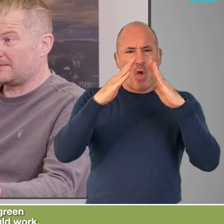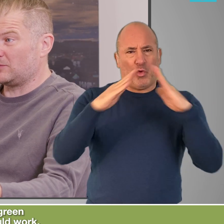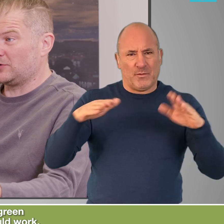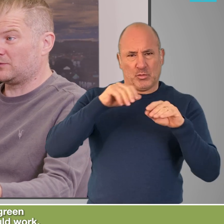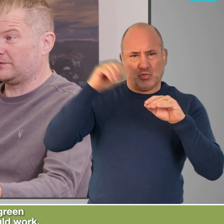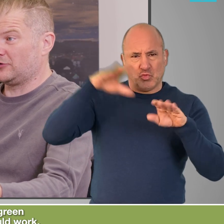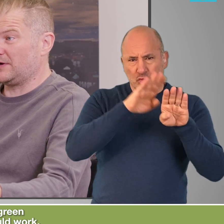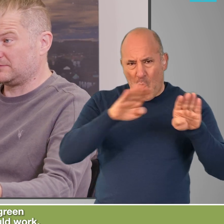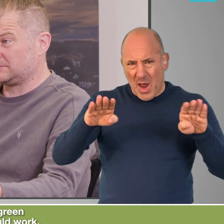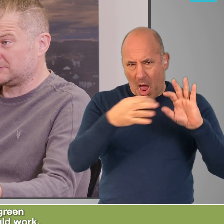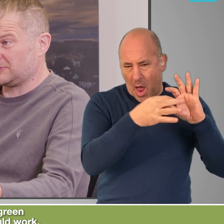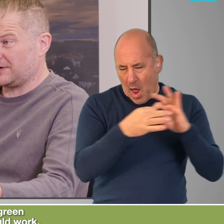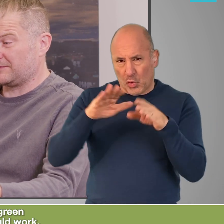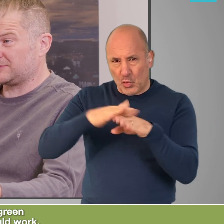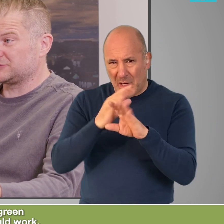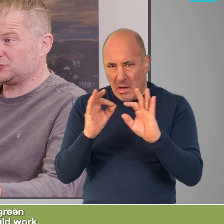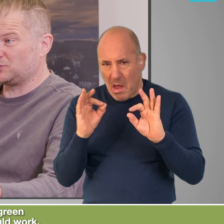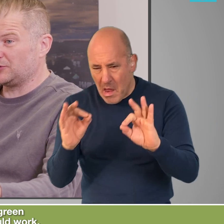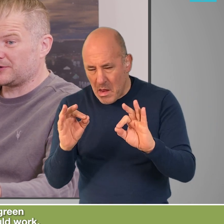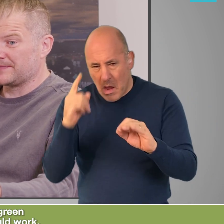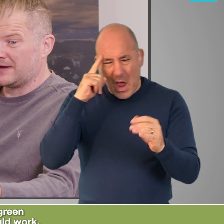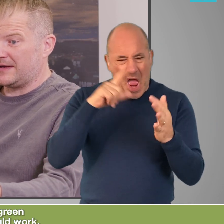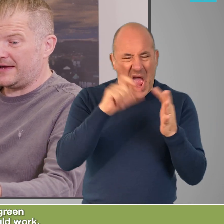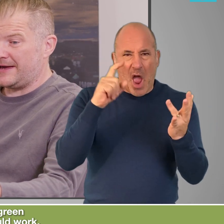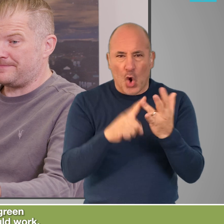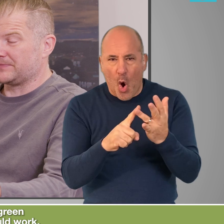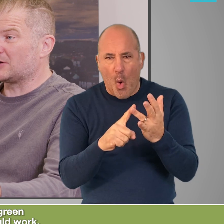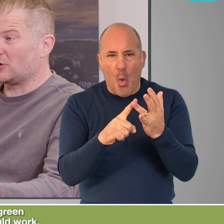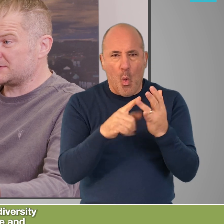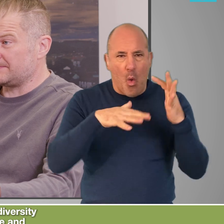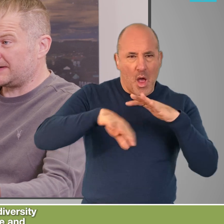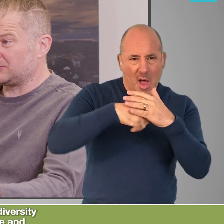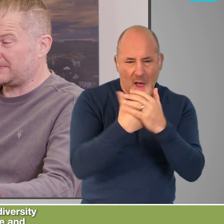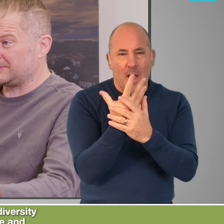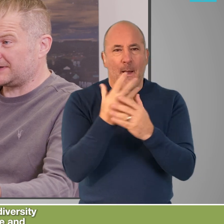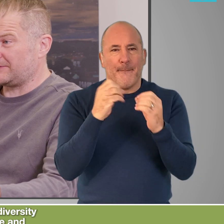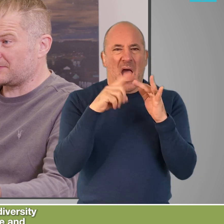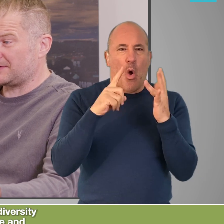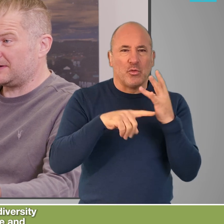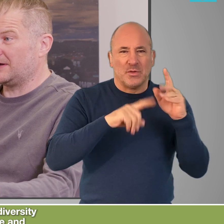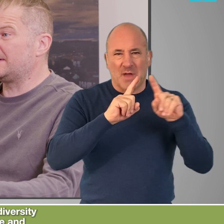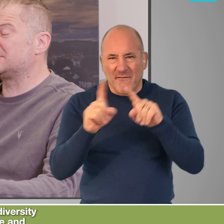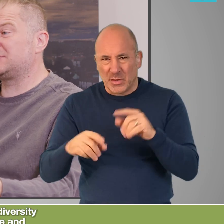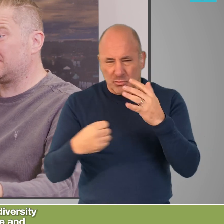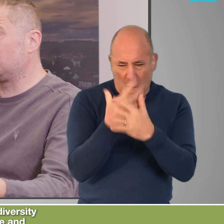working with green infrastructure could work. Ecology and biodiversity and then shade and